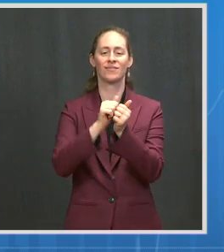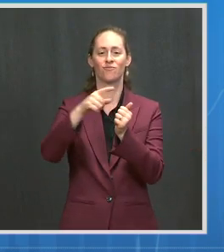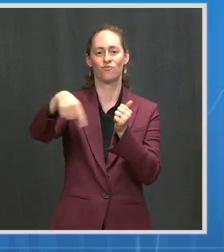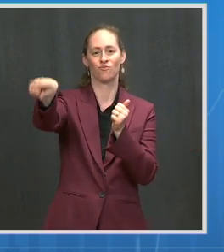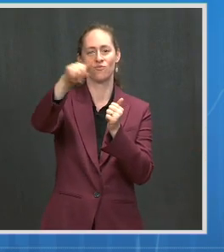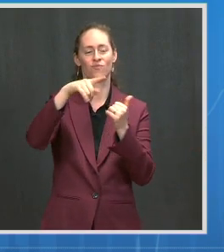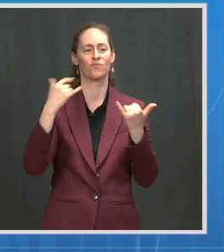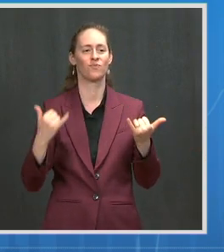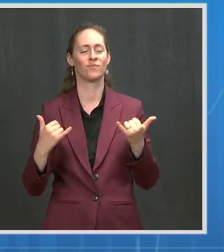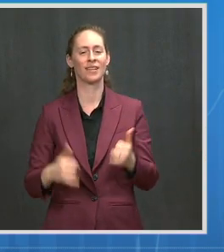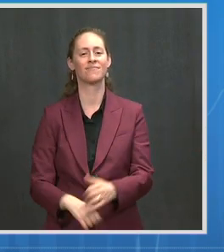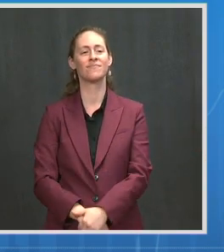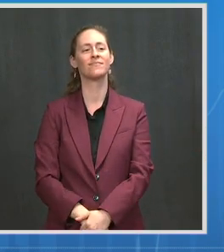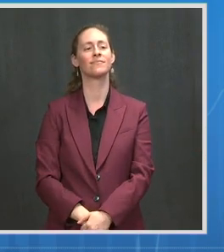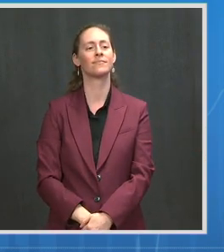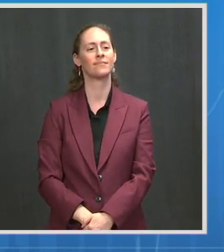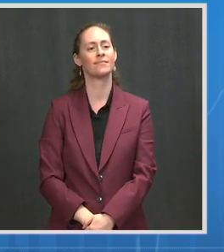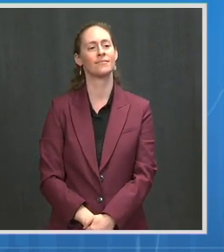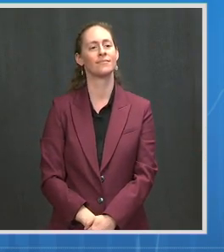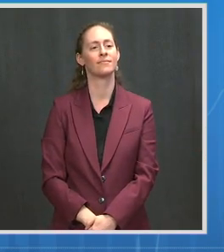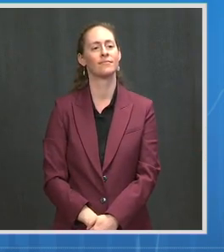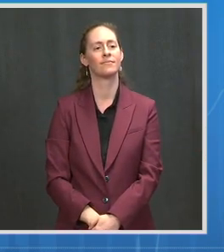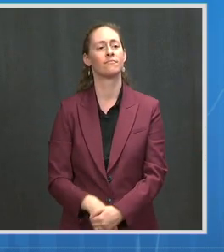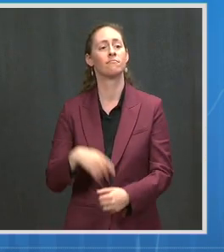of his administration's pandemic response.